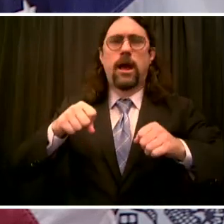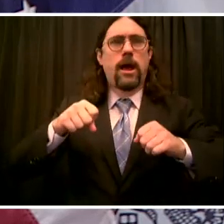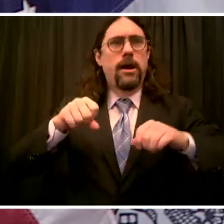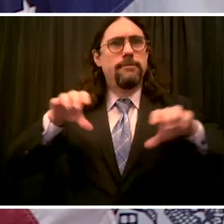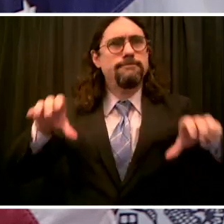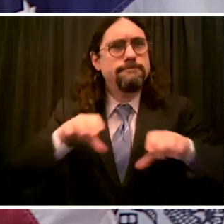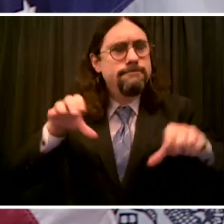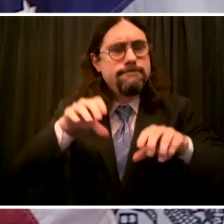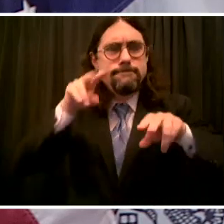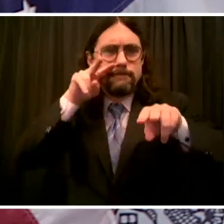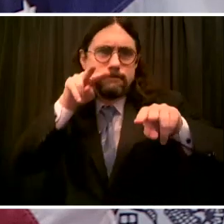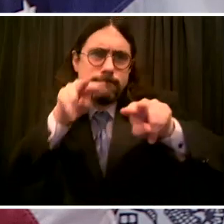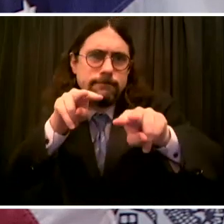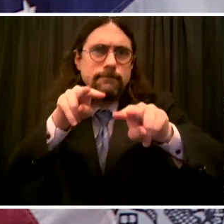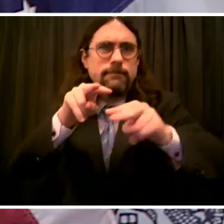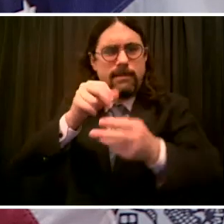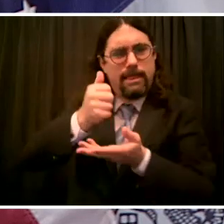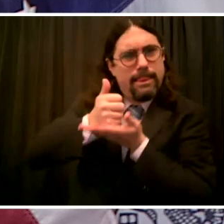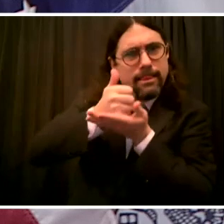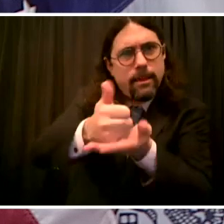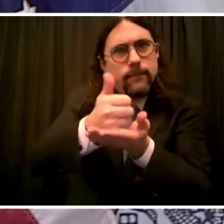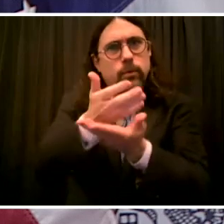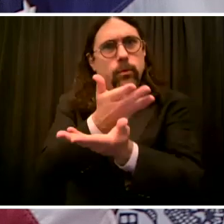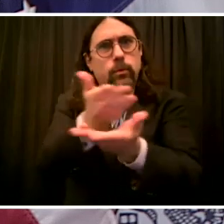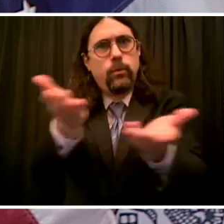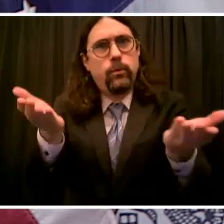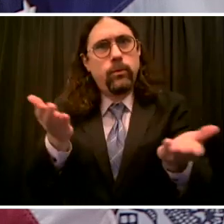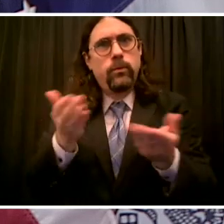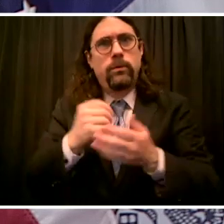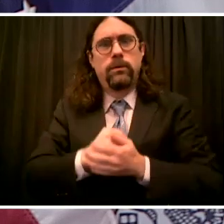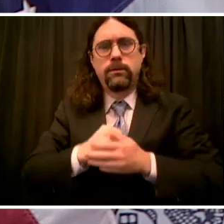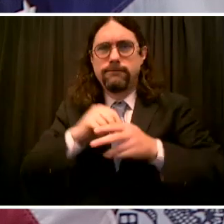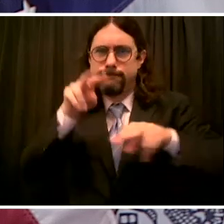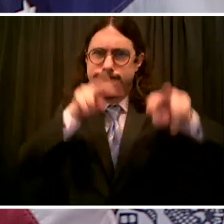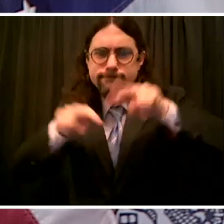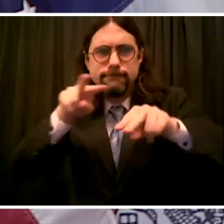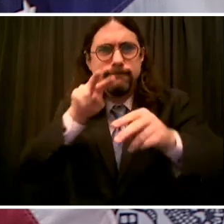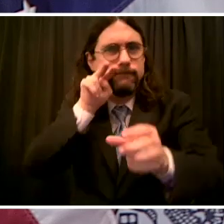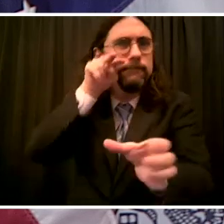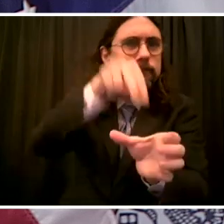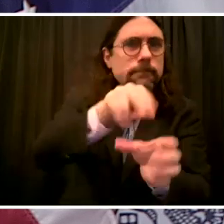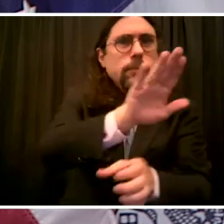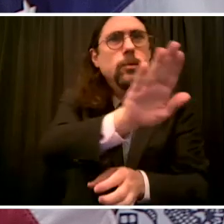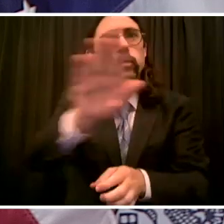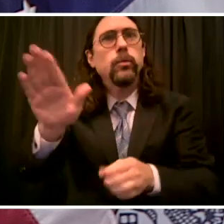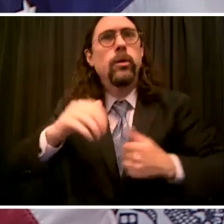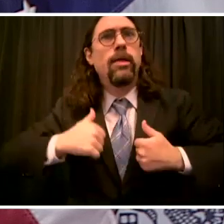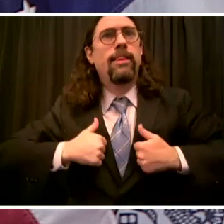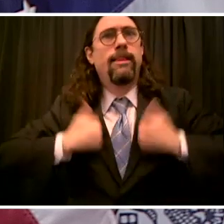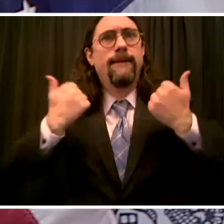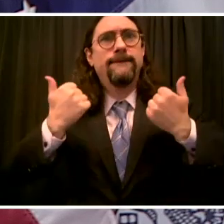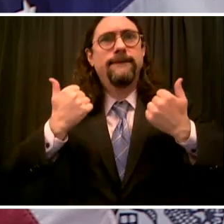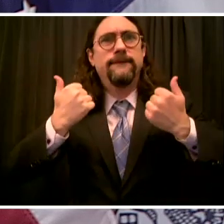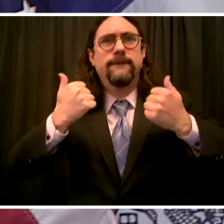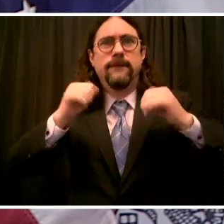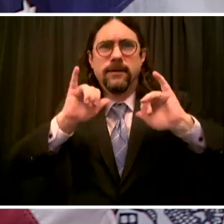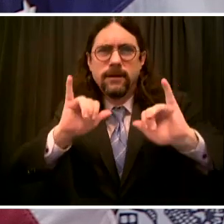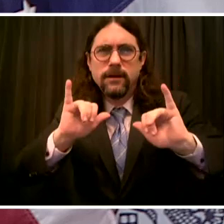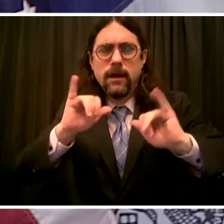THE STRENGTHND A RESILIENCY, THAT ALL OF YOU HAVE SHOWN IN THIS CRISIS. TO LOOK INTO YOUR